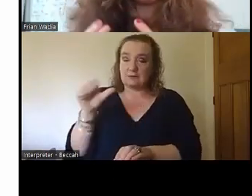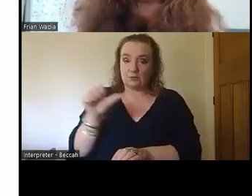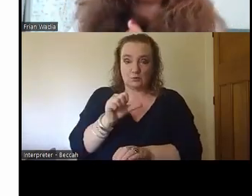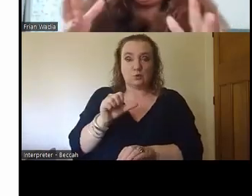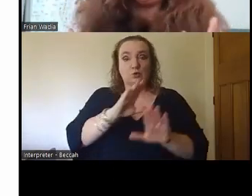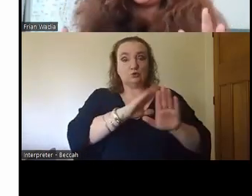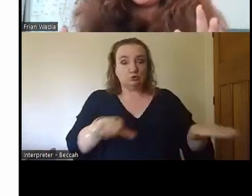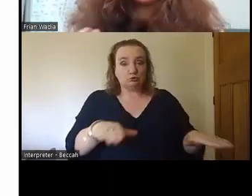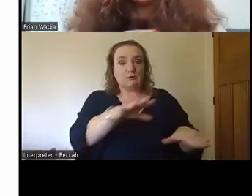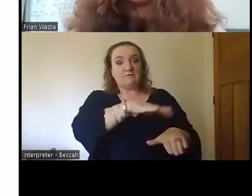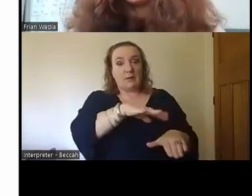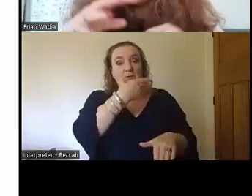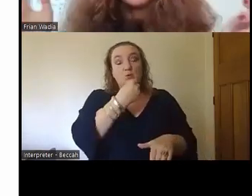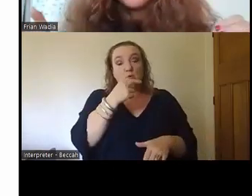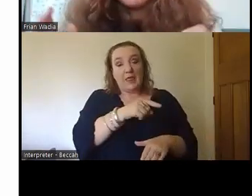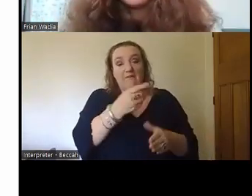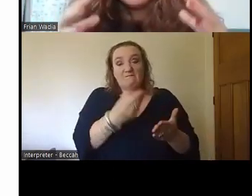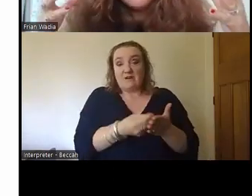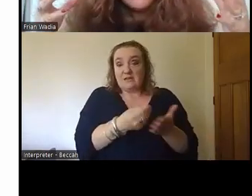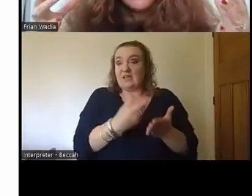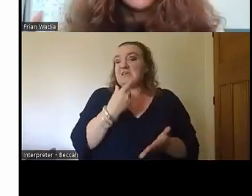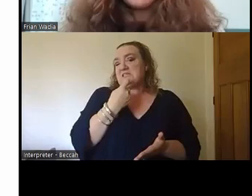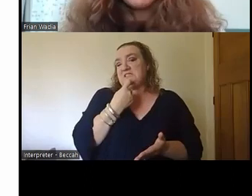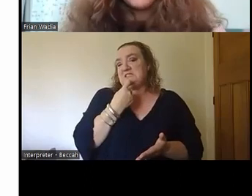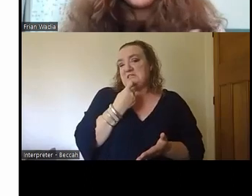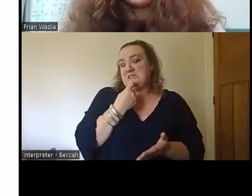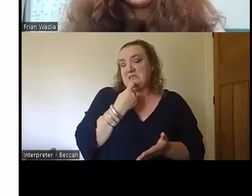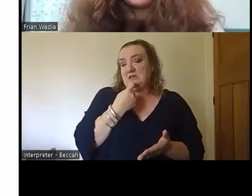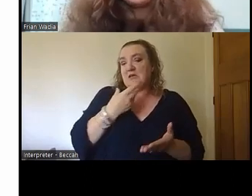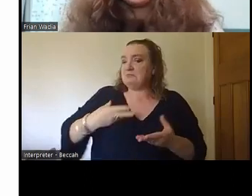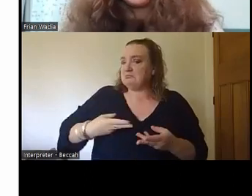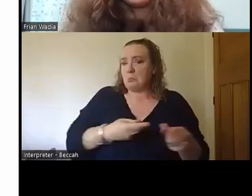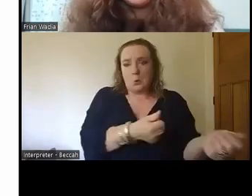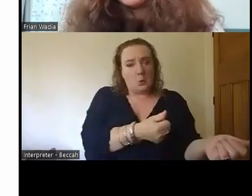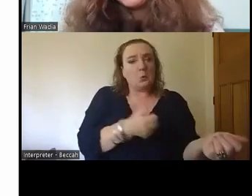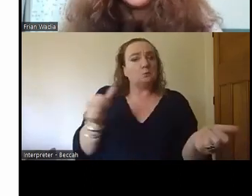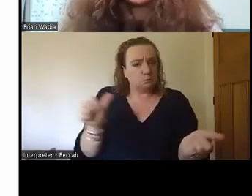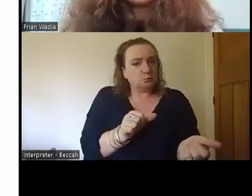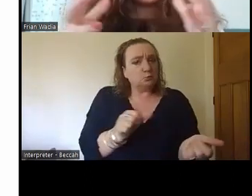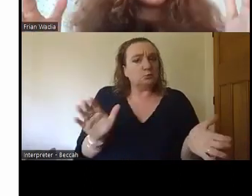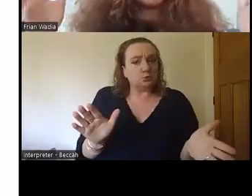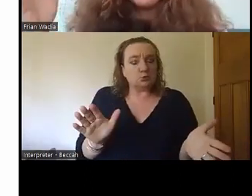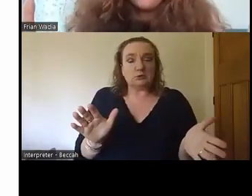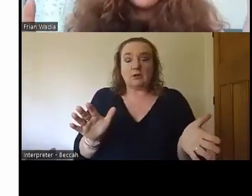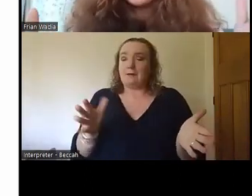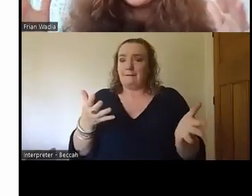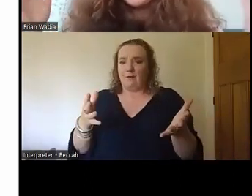being able to use that, you know, in a streamlined manner, and less, I guess red tape, bureaucracy,